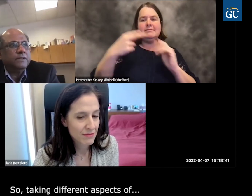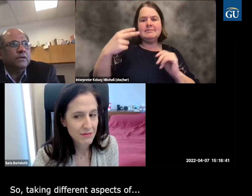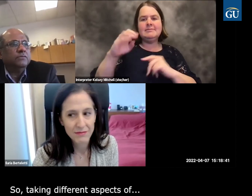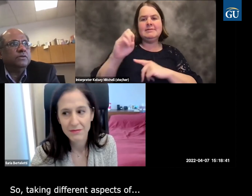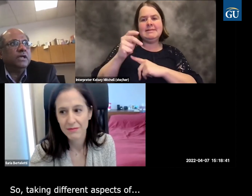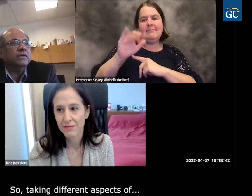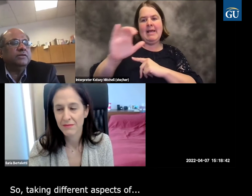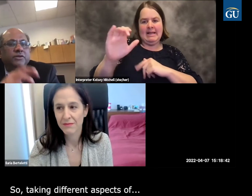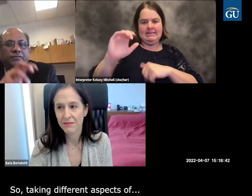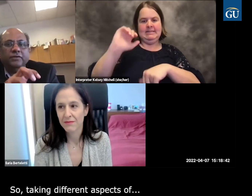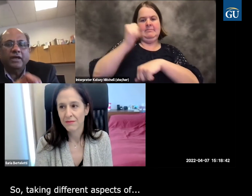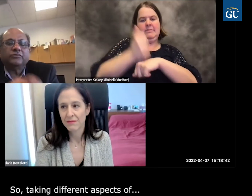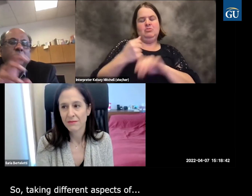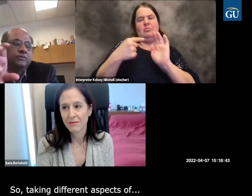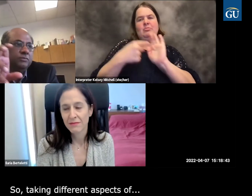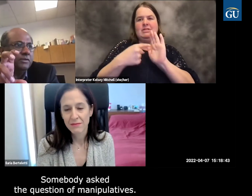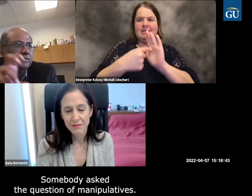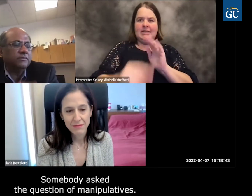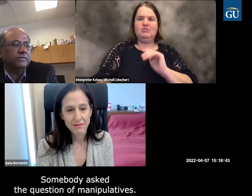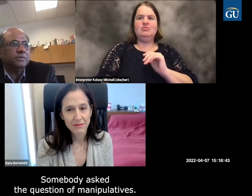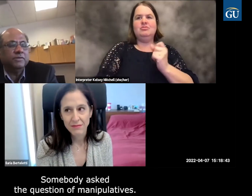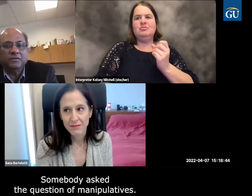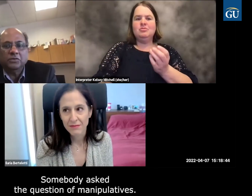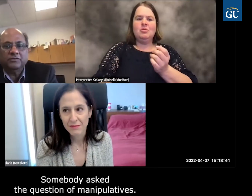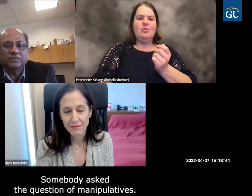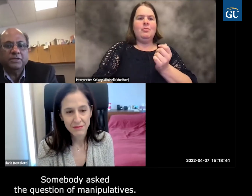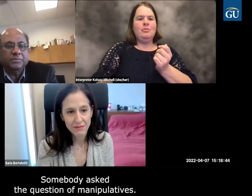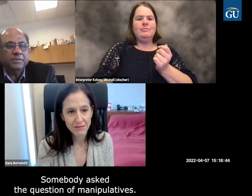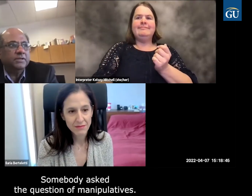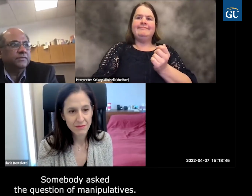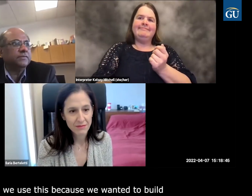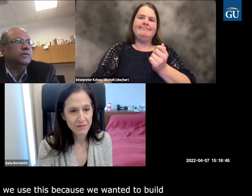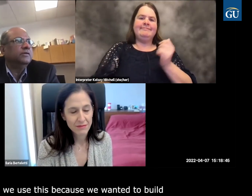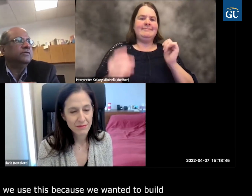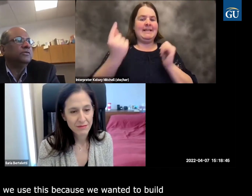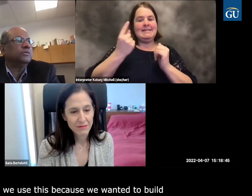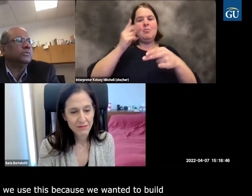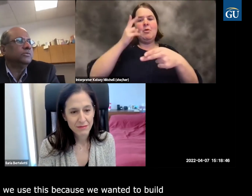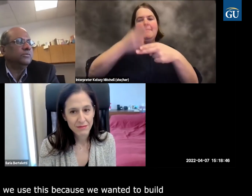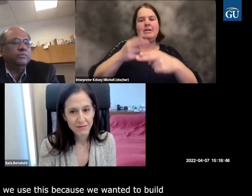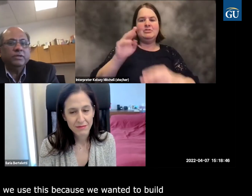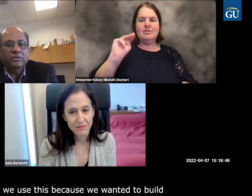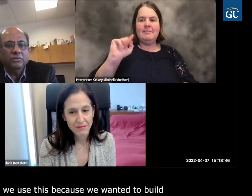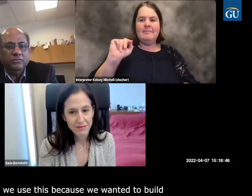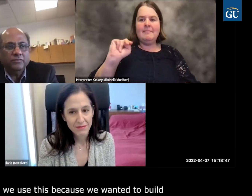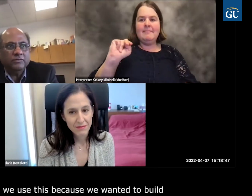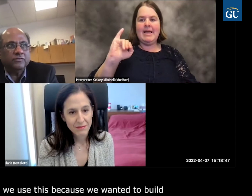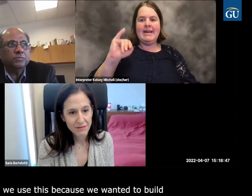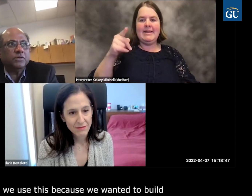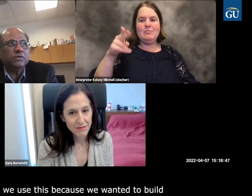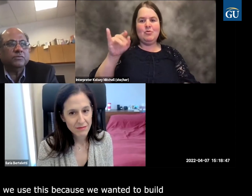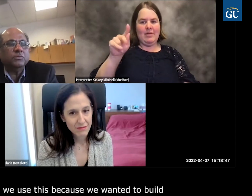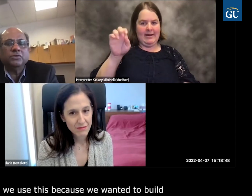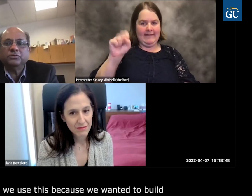so taking different aspects of summary is the question of manipulators so